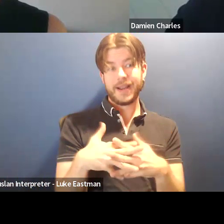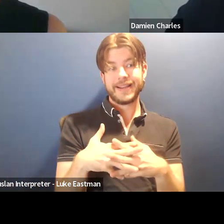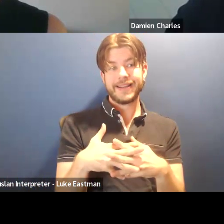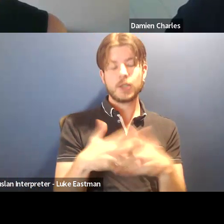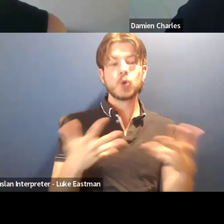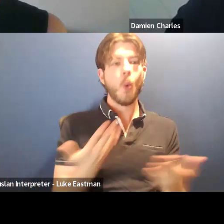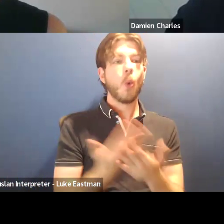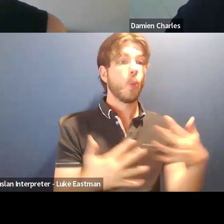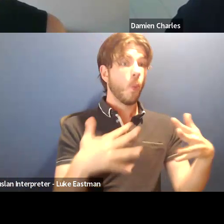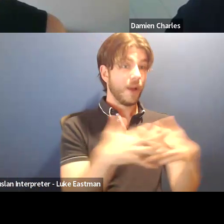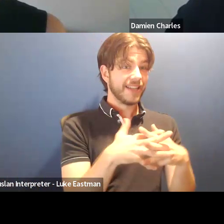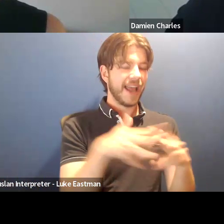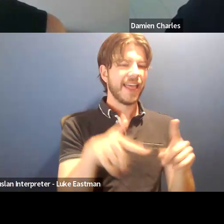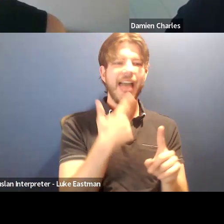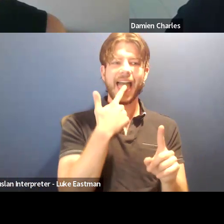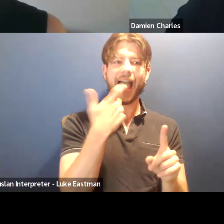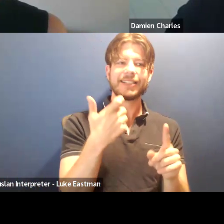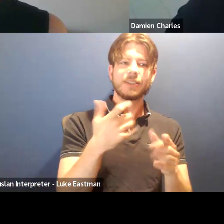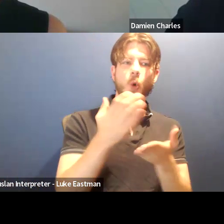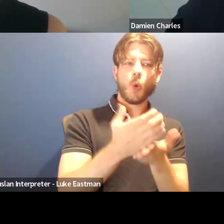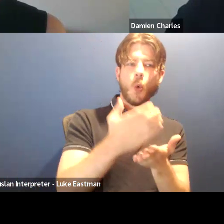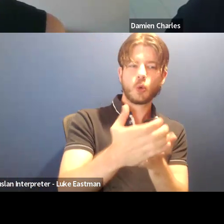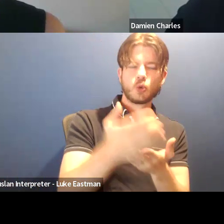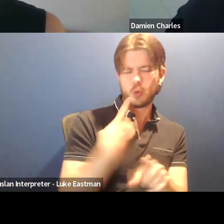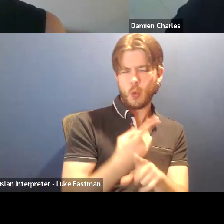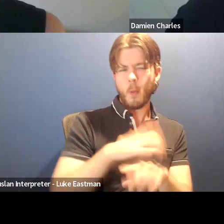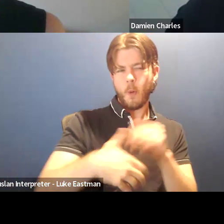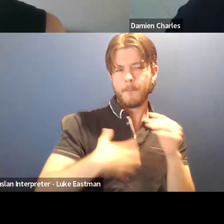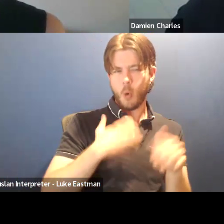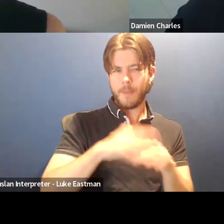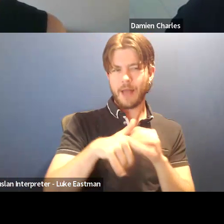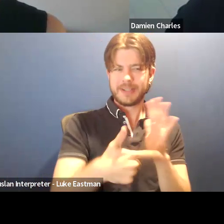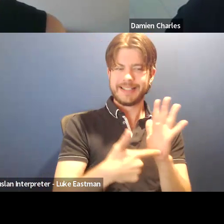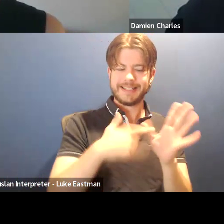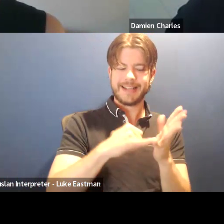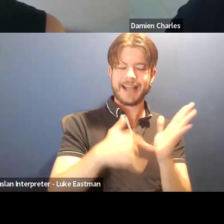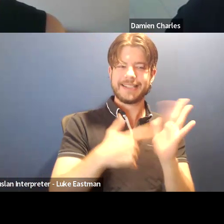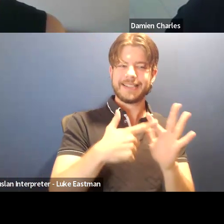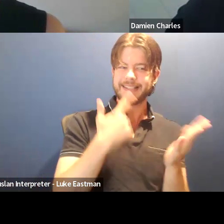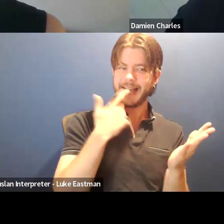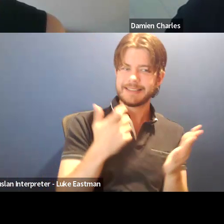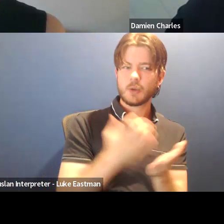the taster courses which I'll speak